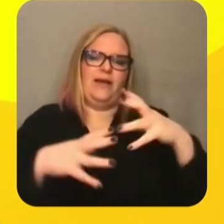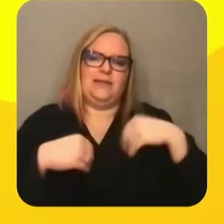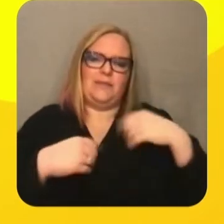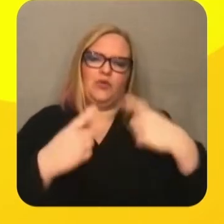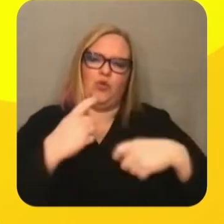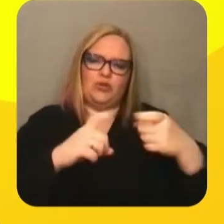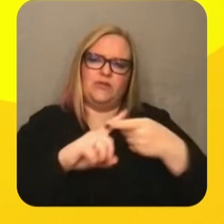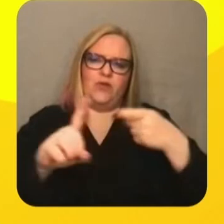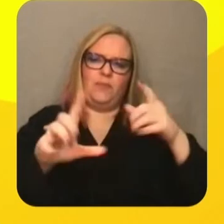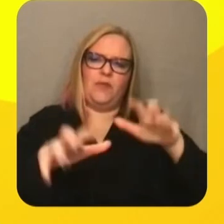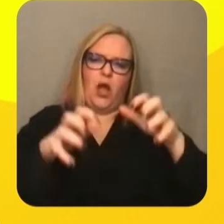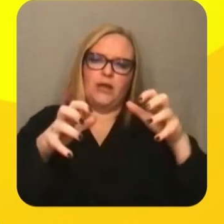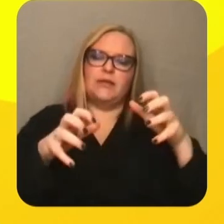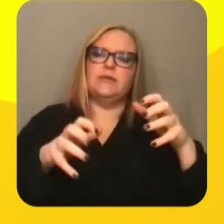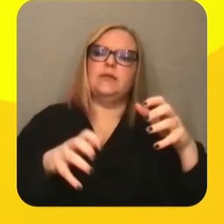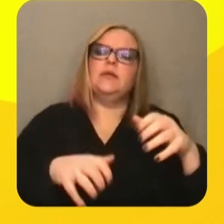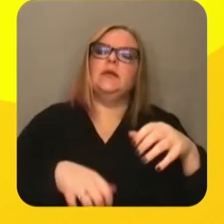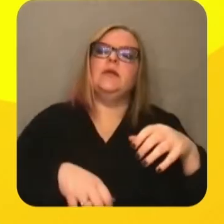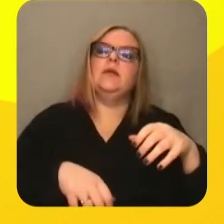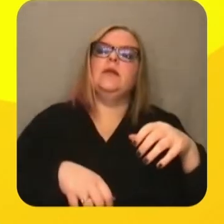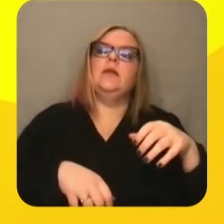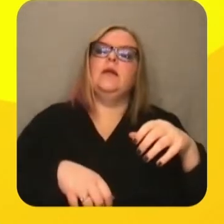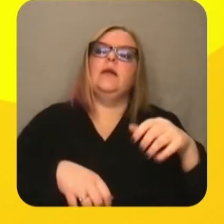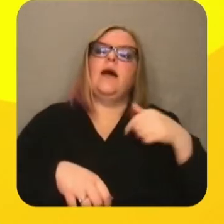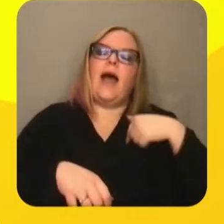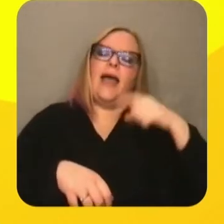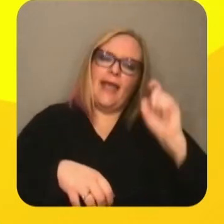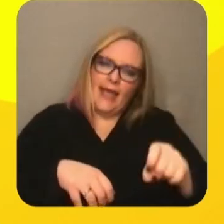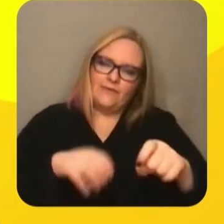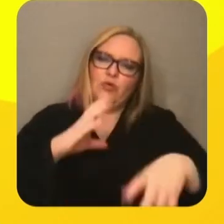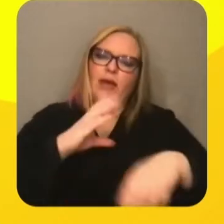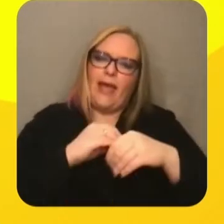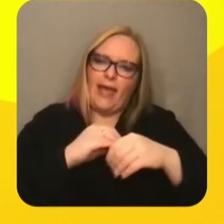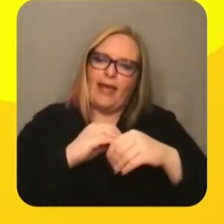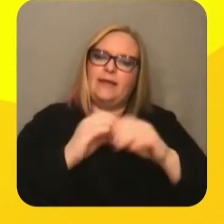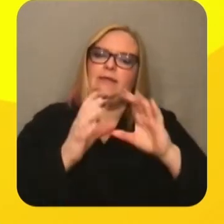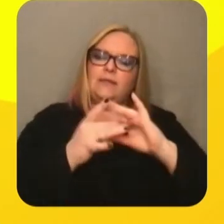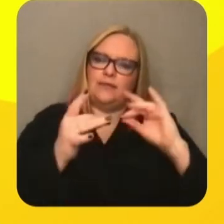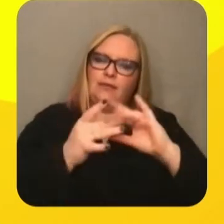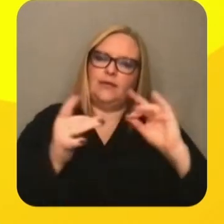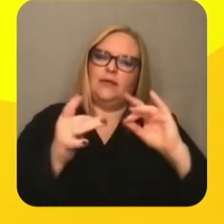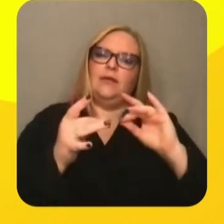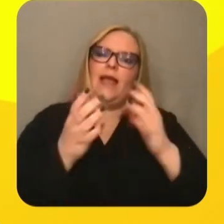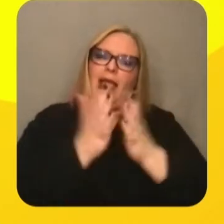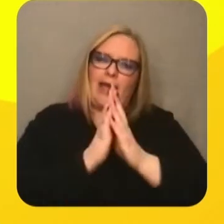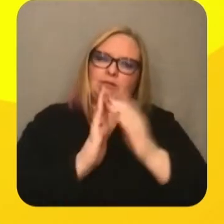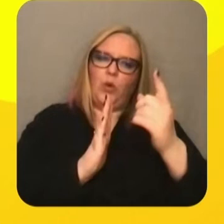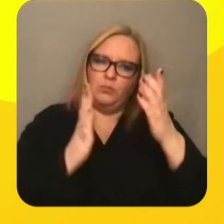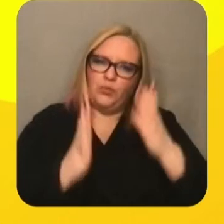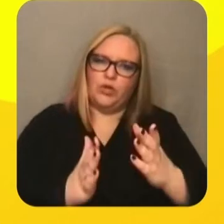So we're talking about data collection if I didn't actually ask the one person on this panel who's sitting outside the US right now